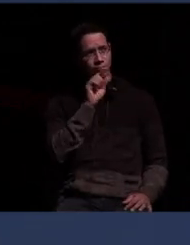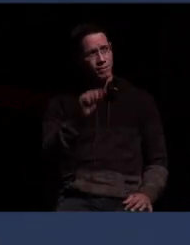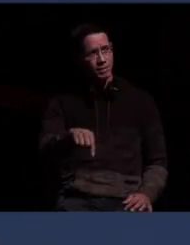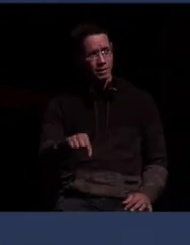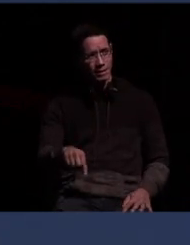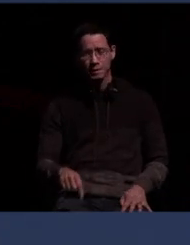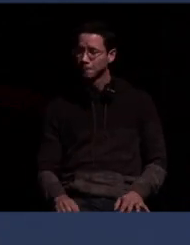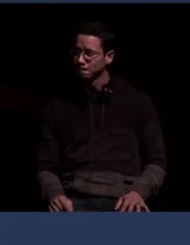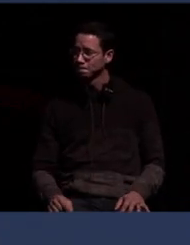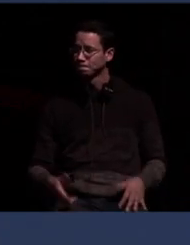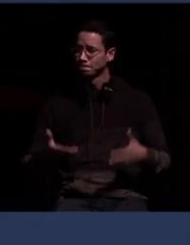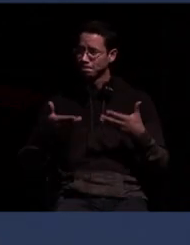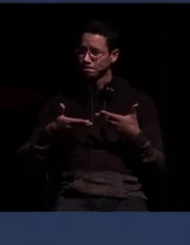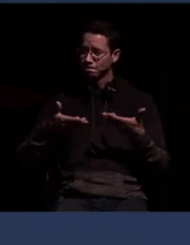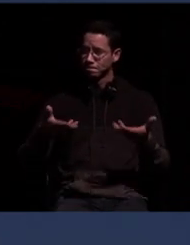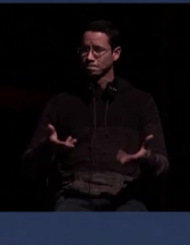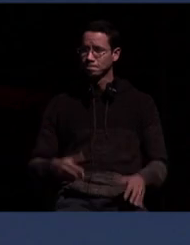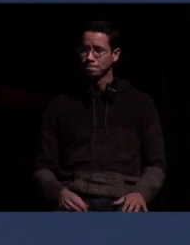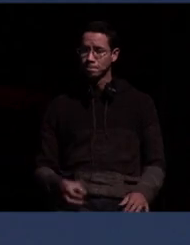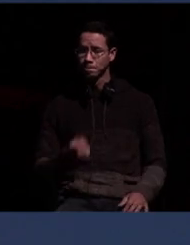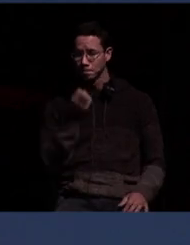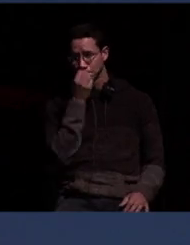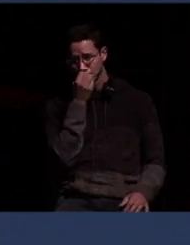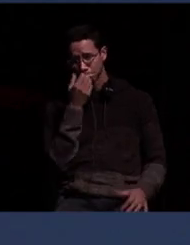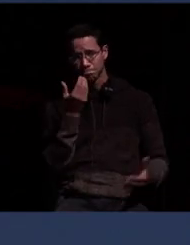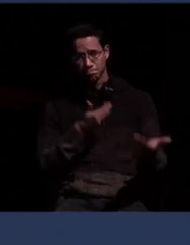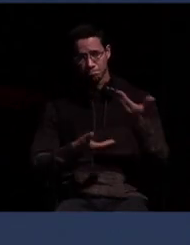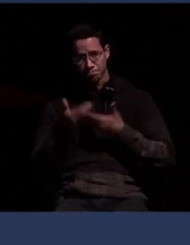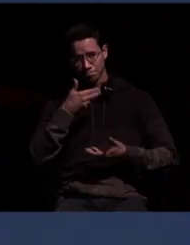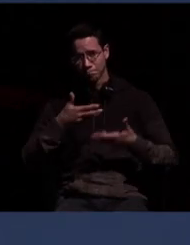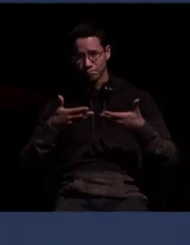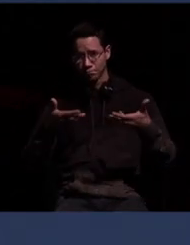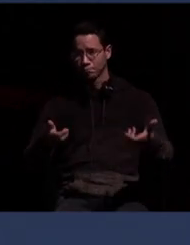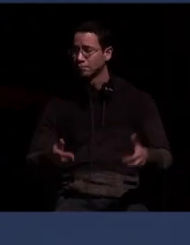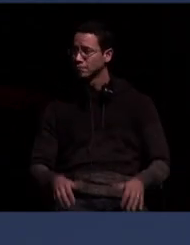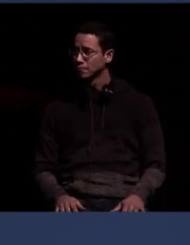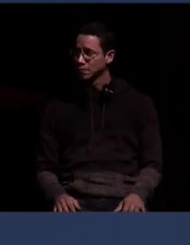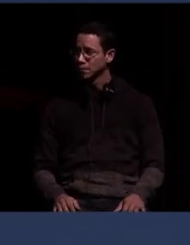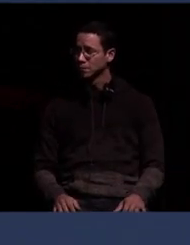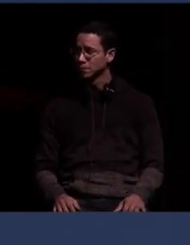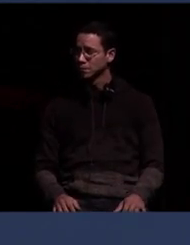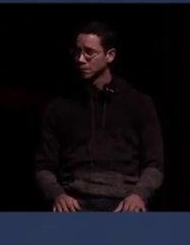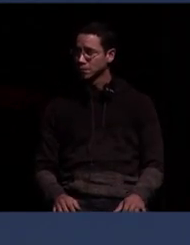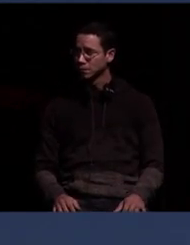They received me very well, very well indeed.